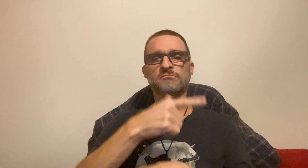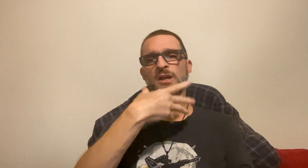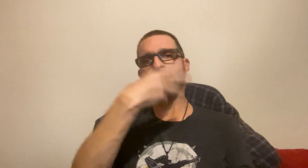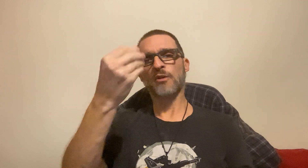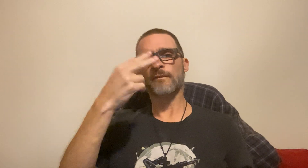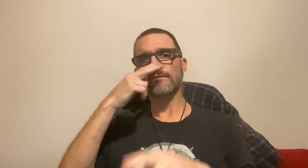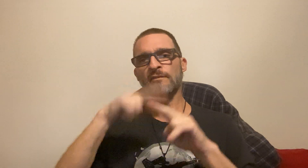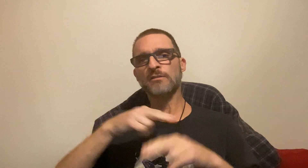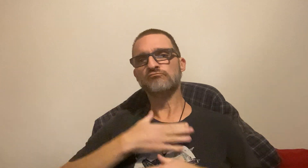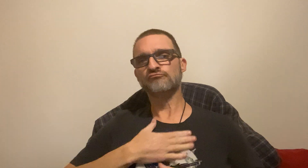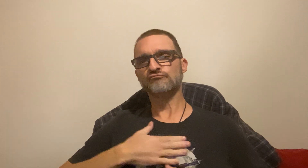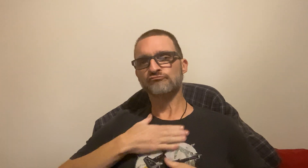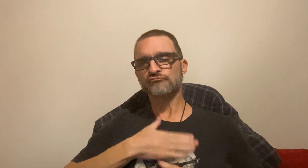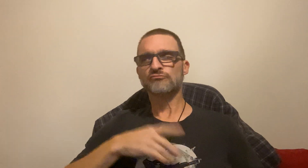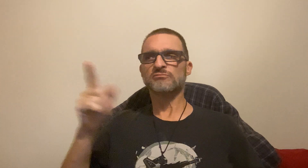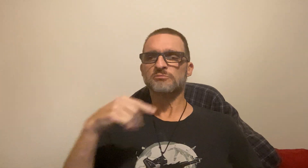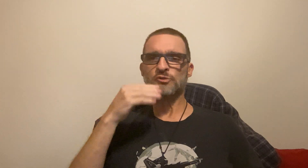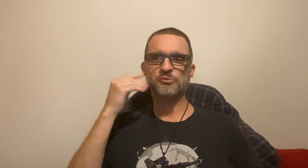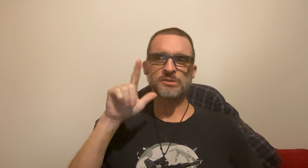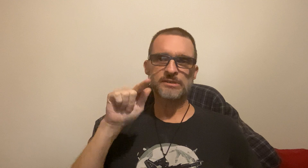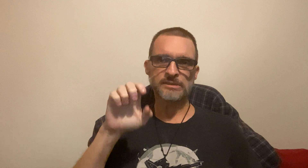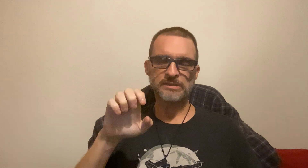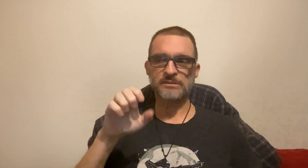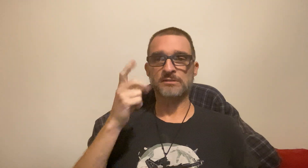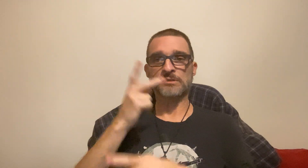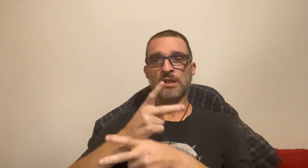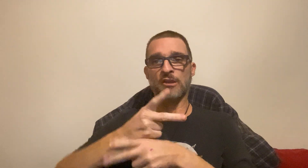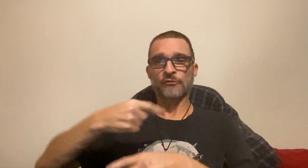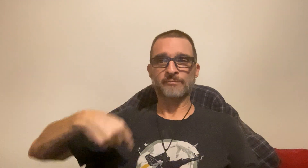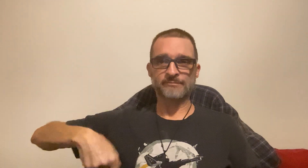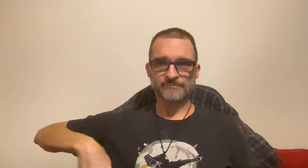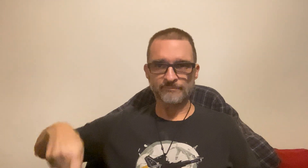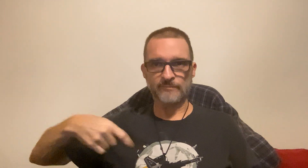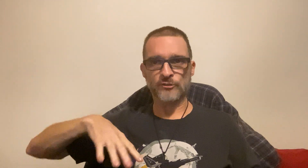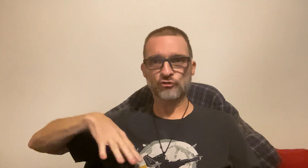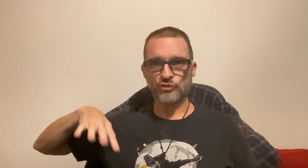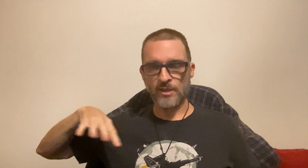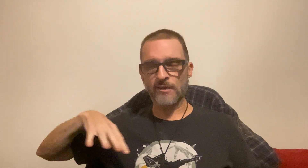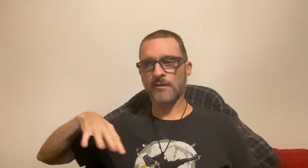Really last night, we went out for fun enjoying ourselves and got home late. Then took care of draining the fluid